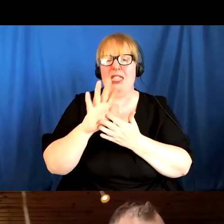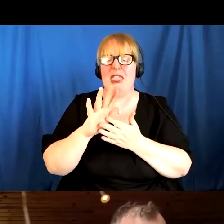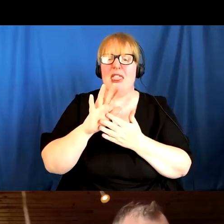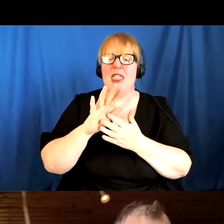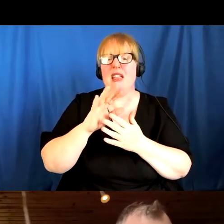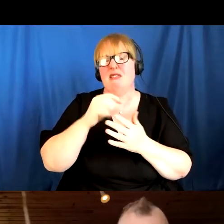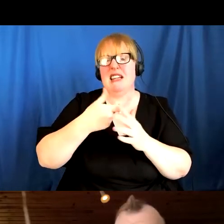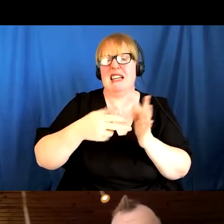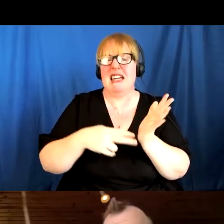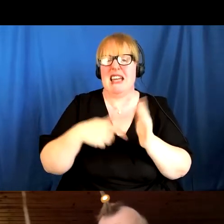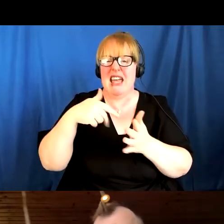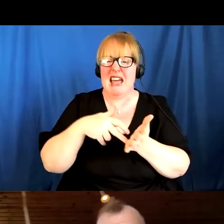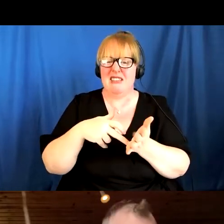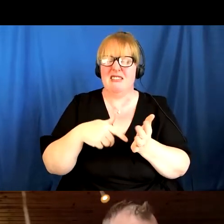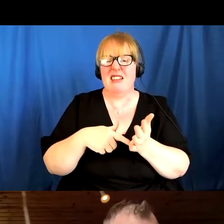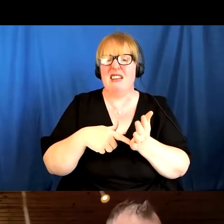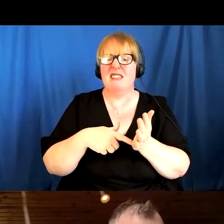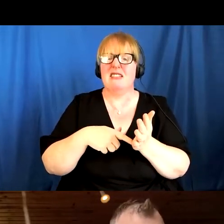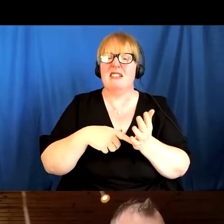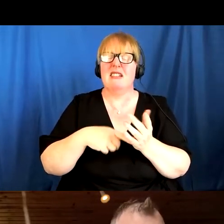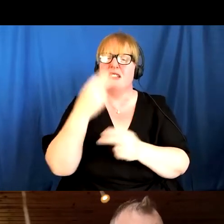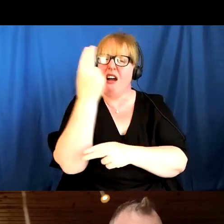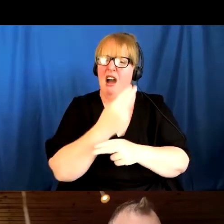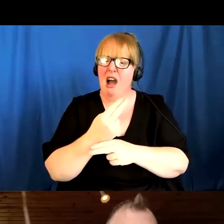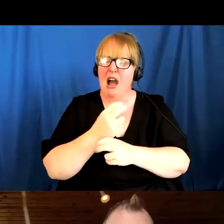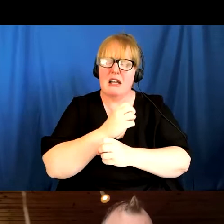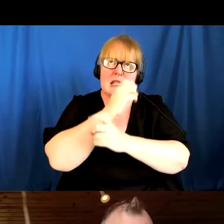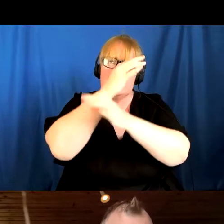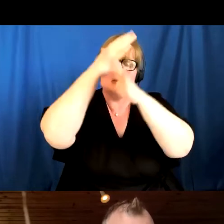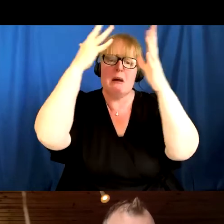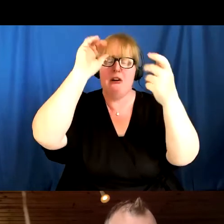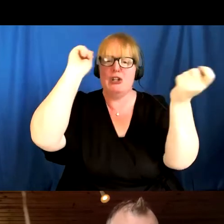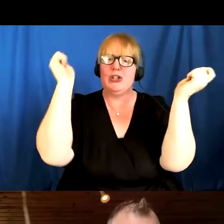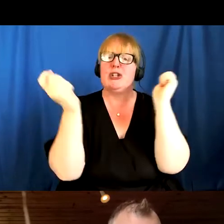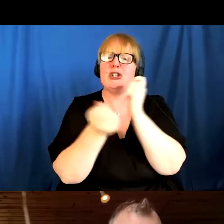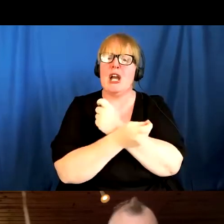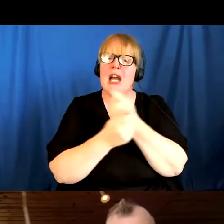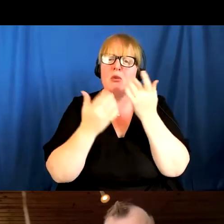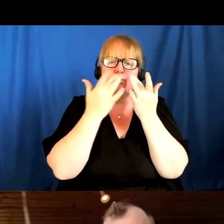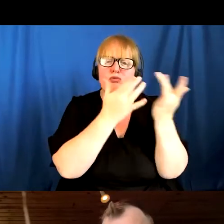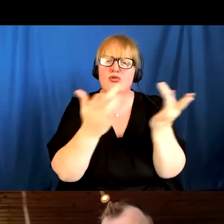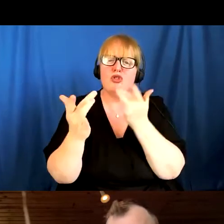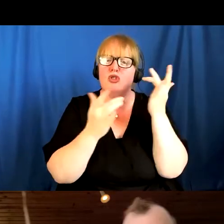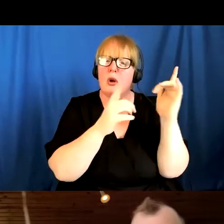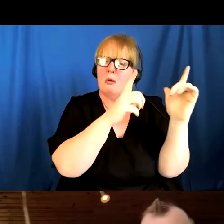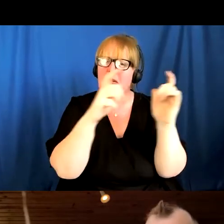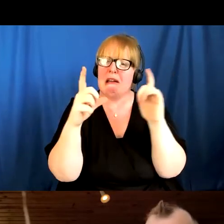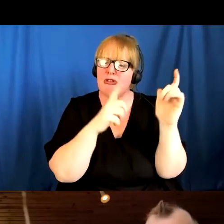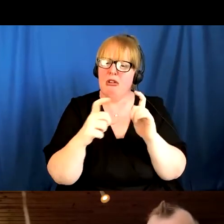project called ‘Art Inspiring change’. So, I'll just share some images from that. And then I'm going to try and share some images from a more recent project